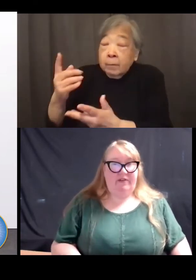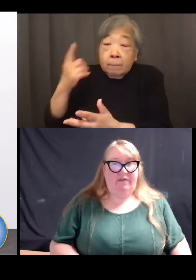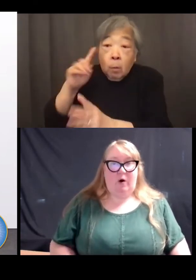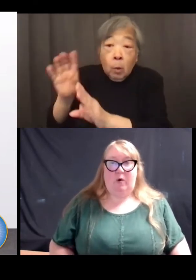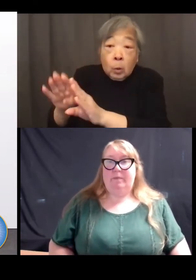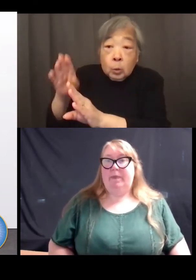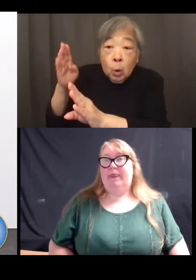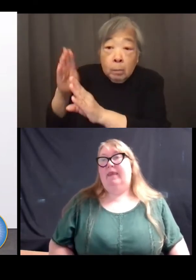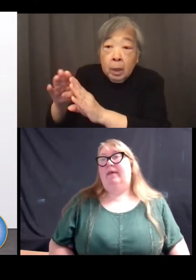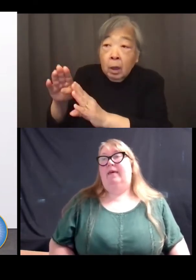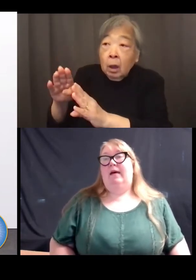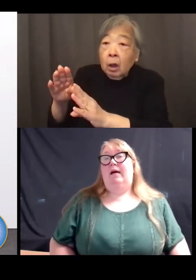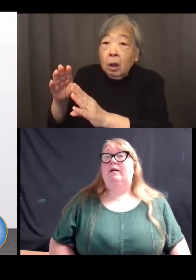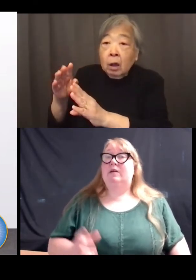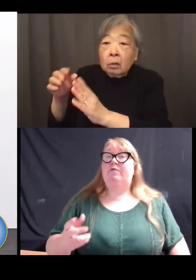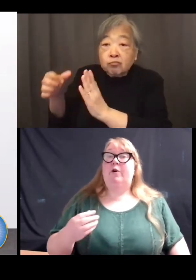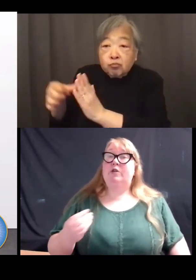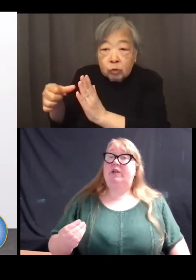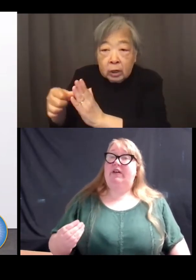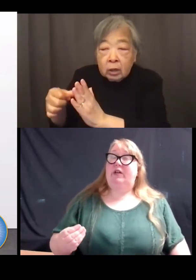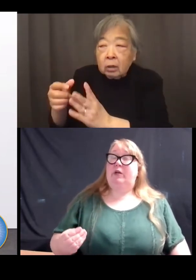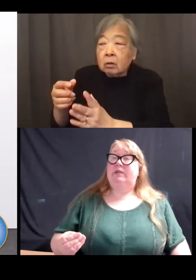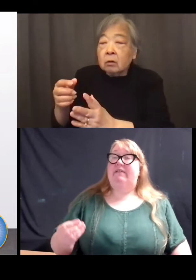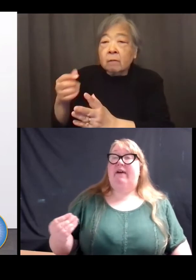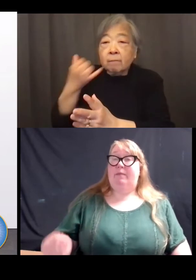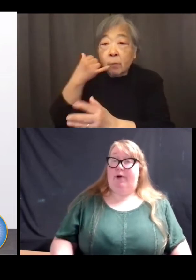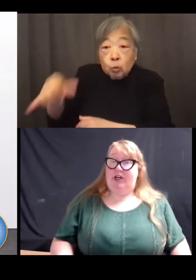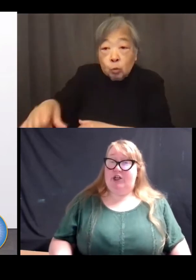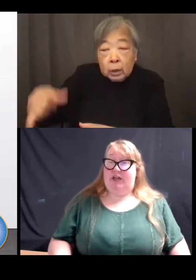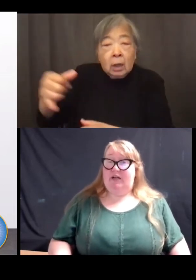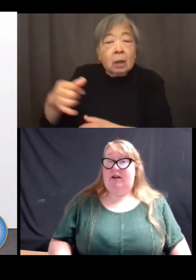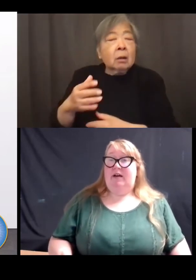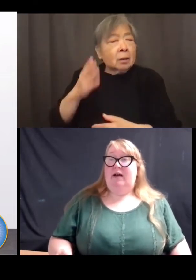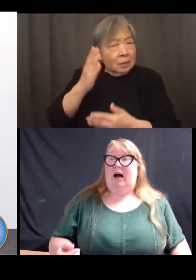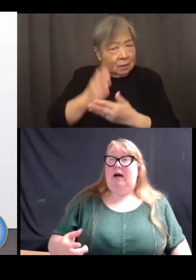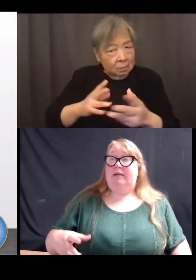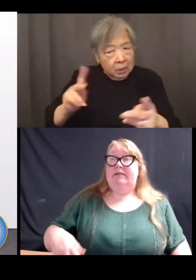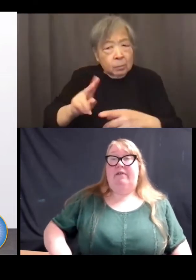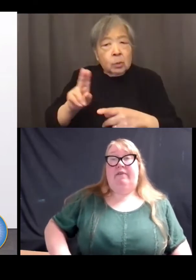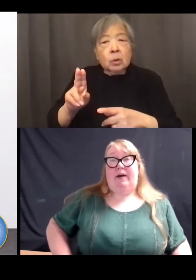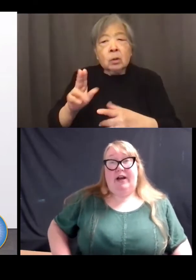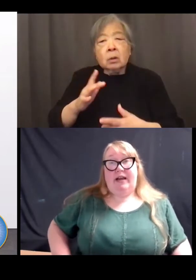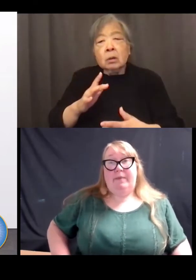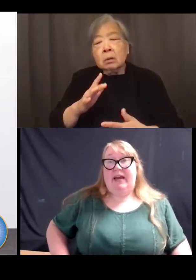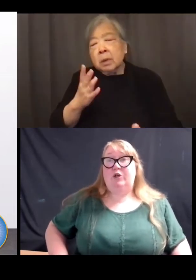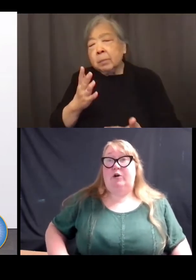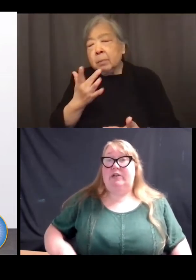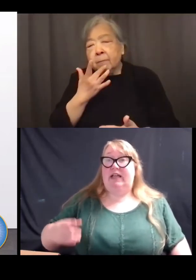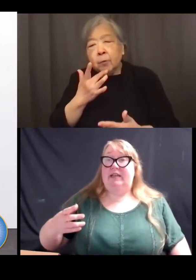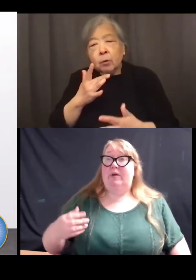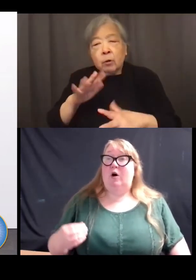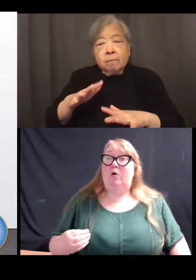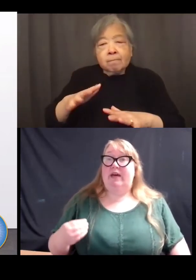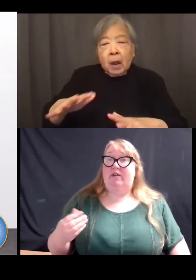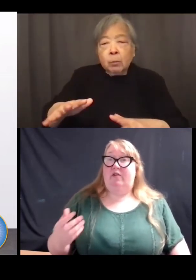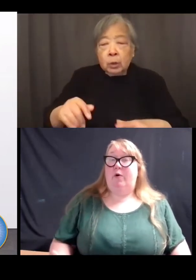the phone Some folks will even use a vibration a vibrating pager to let them know their phone